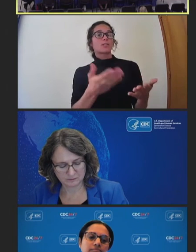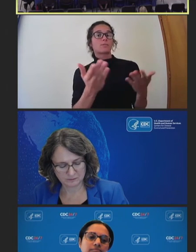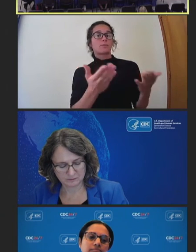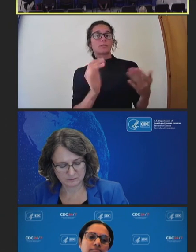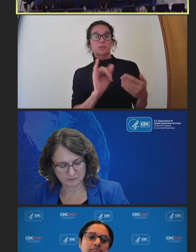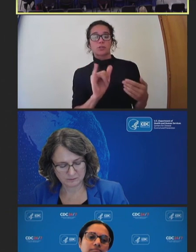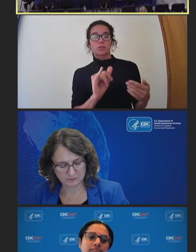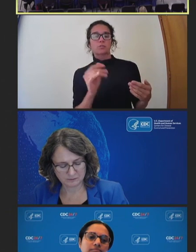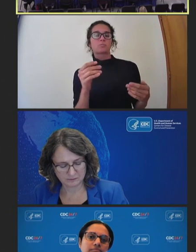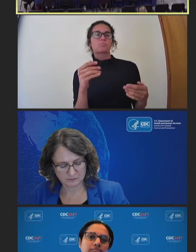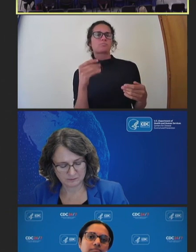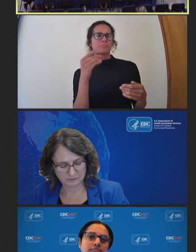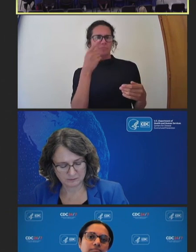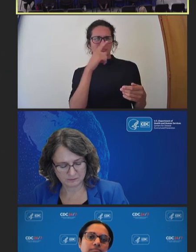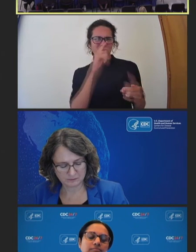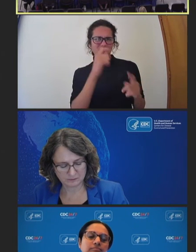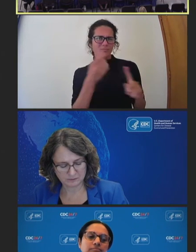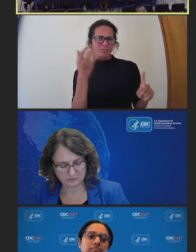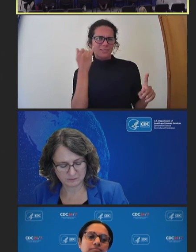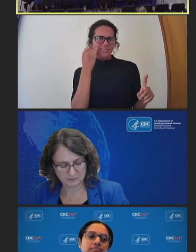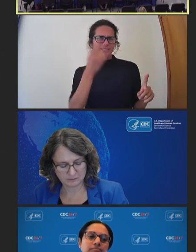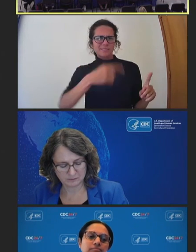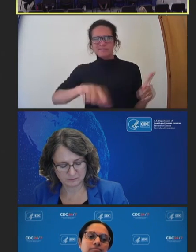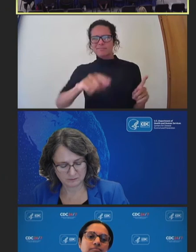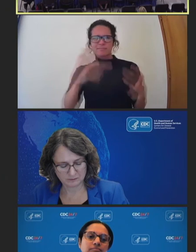perspective if any of you have worked with some health departments who are doing that,